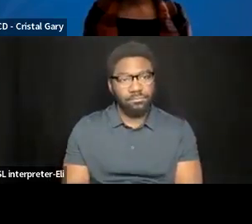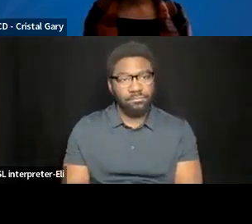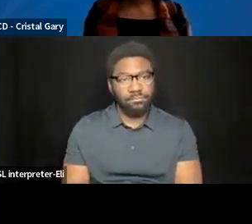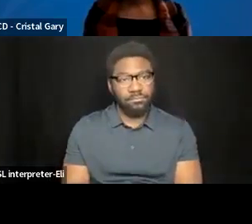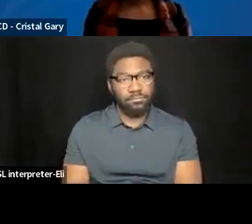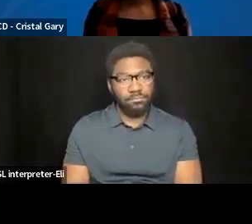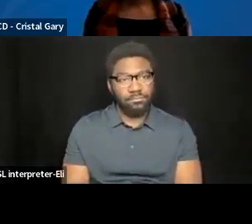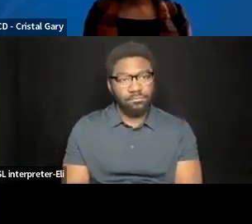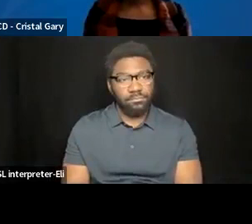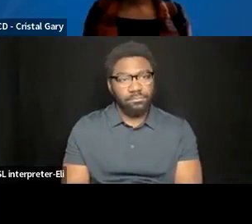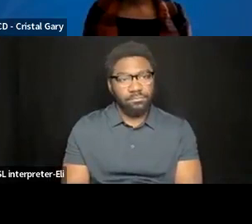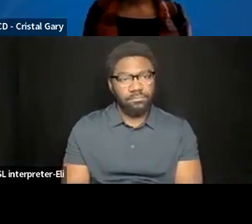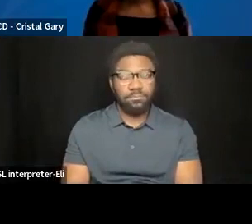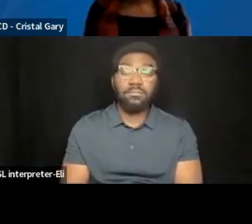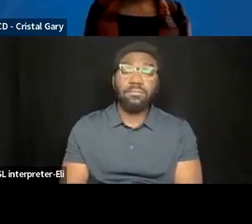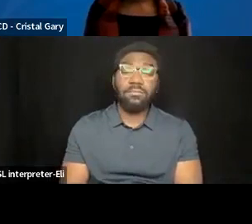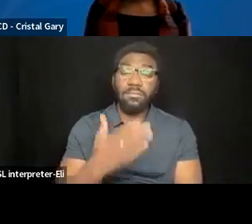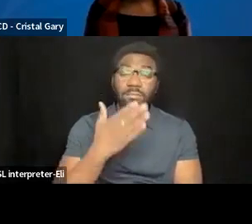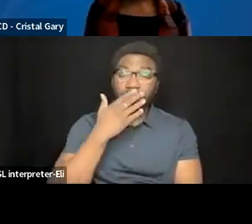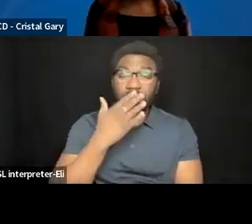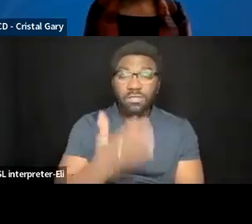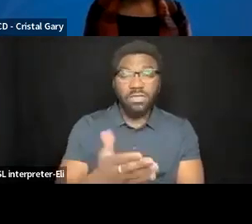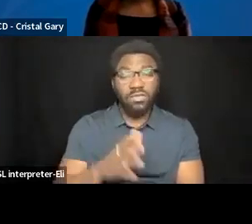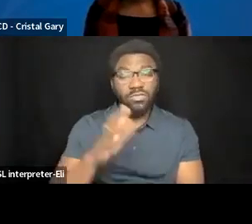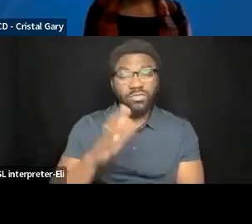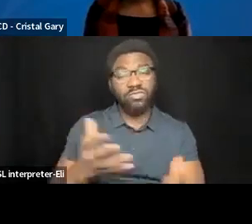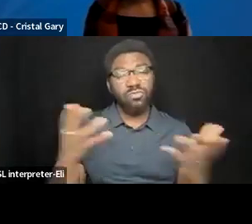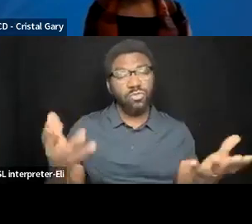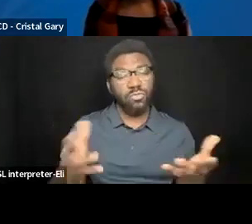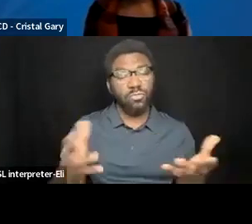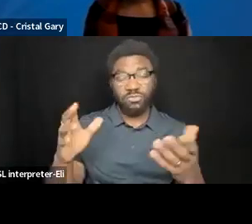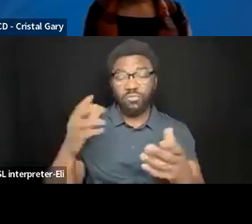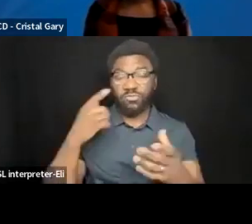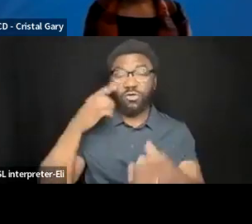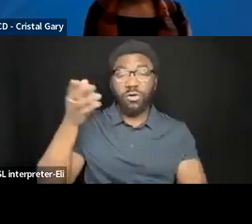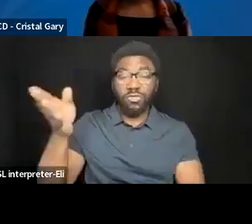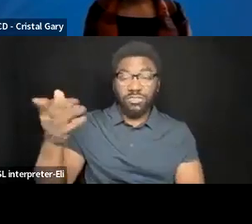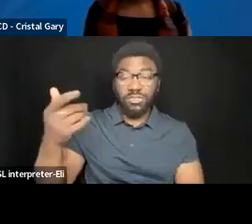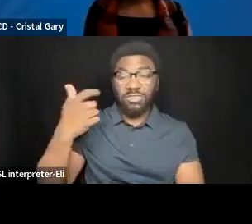Yeah, thanks so much for the presentation. I was slipping through the report that you shared with us,